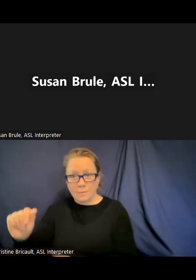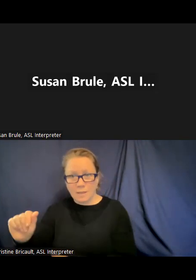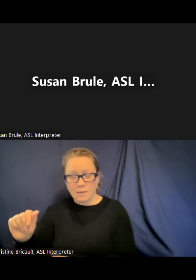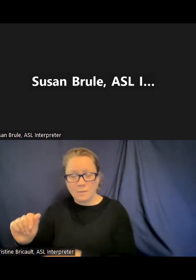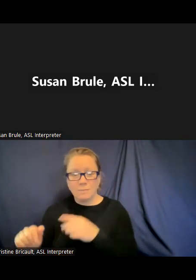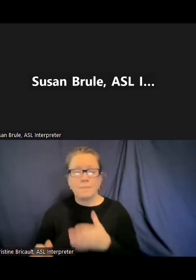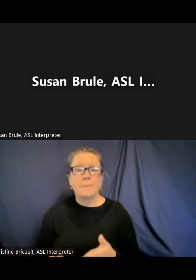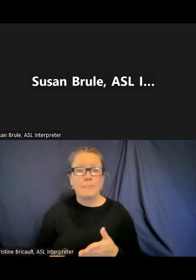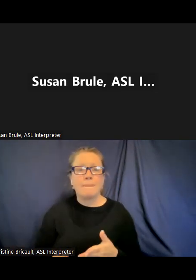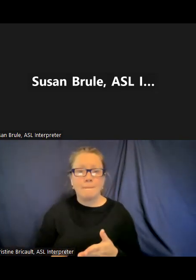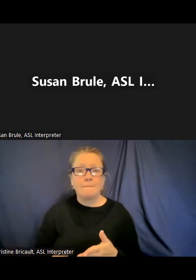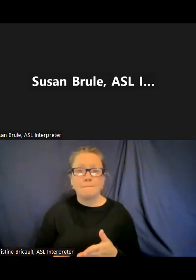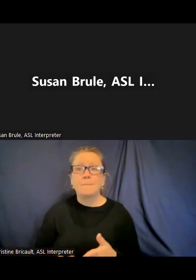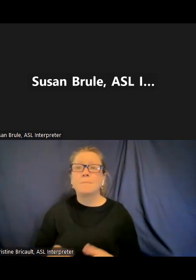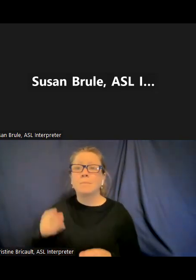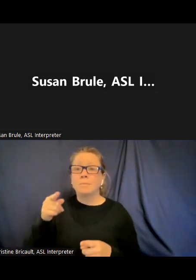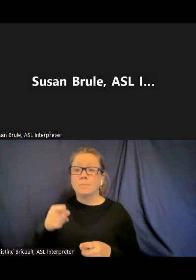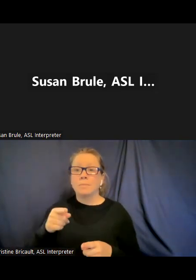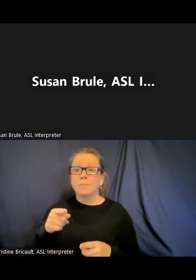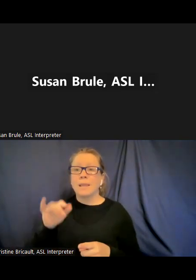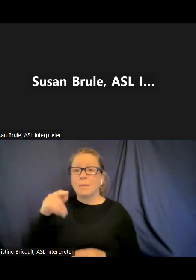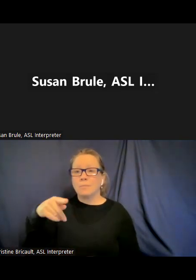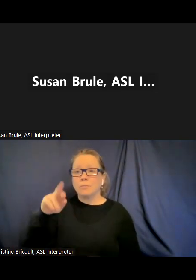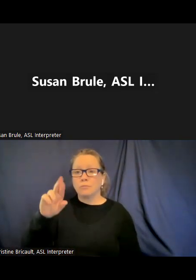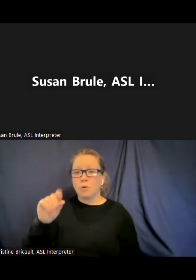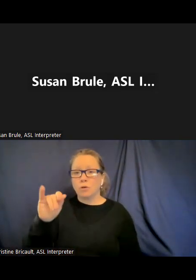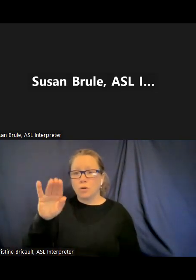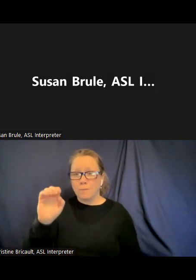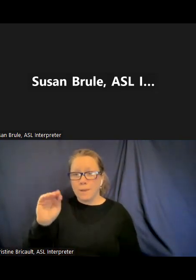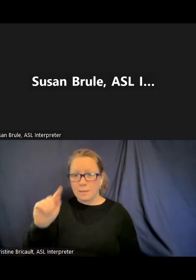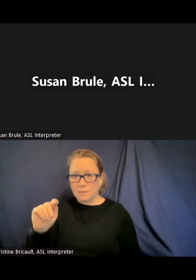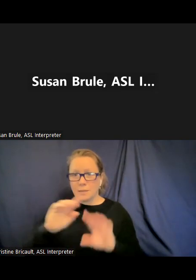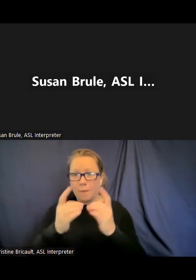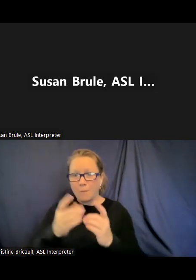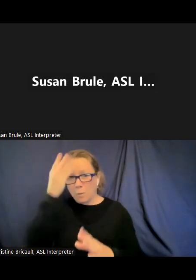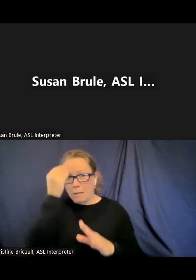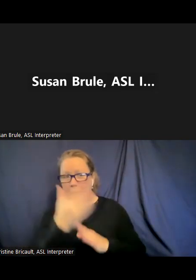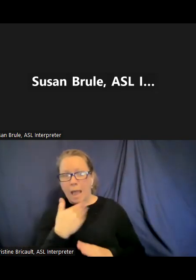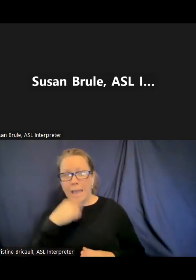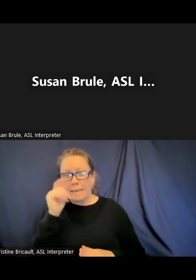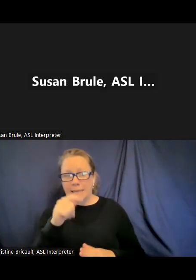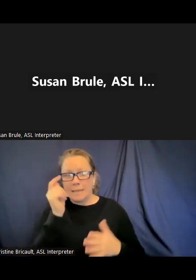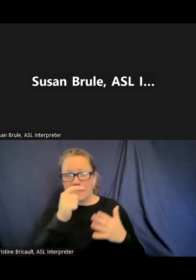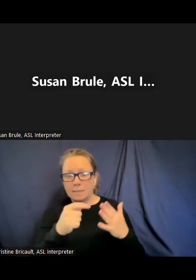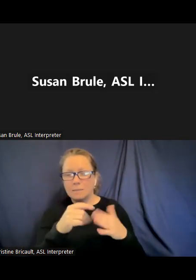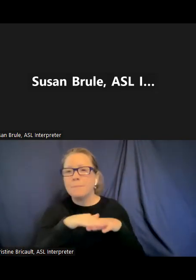You're going to provide your procurement department with the bare minimum information that they need in